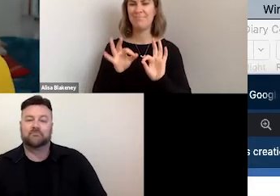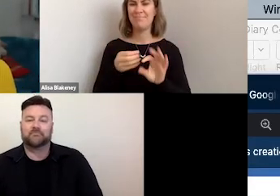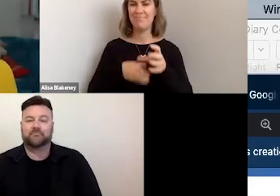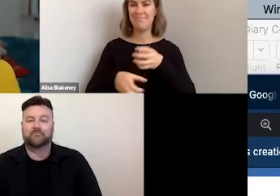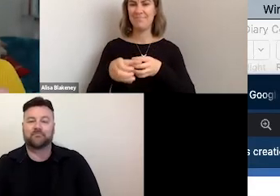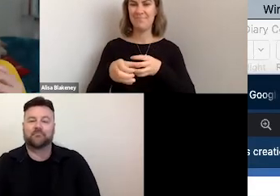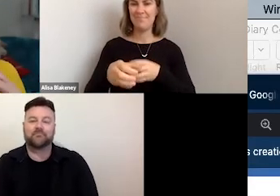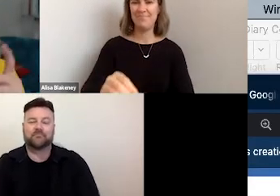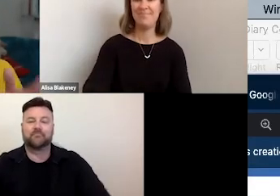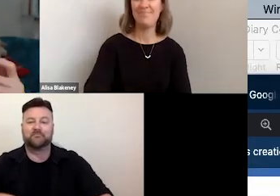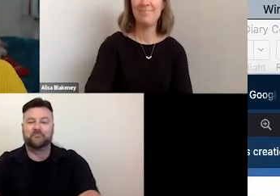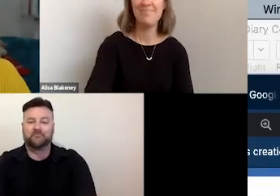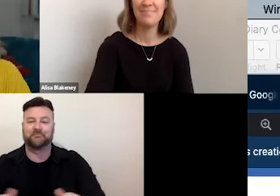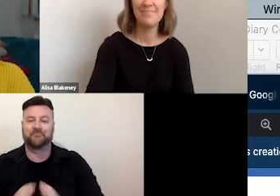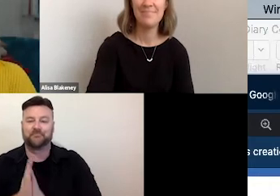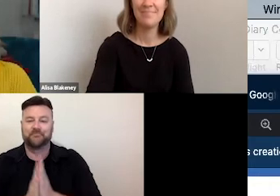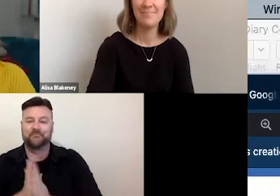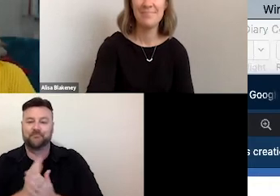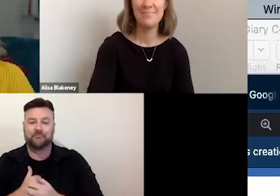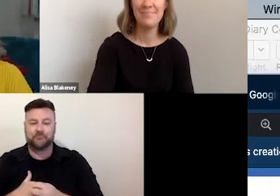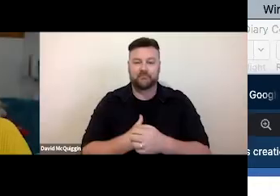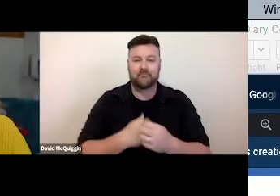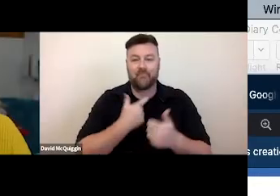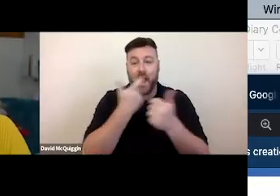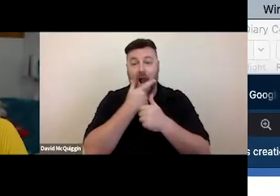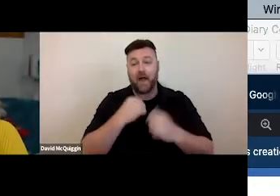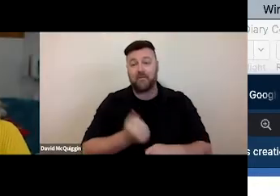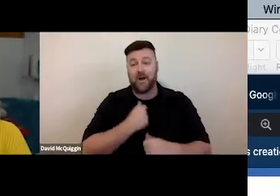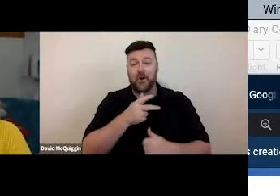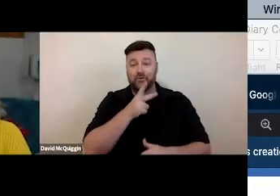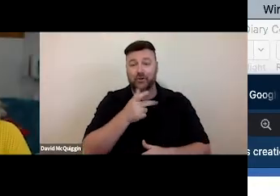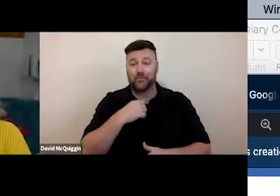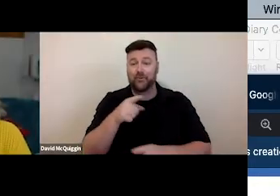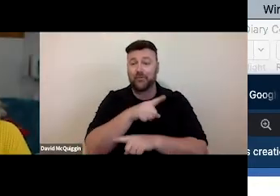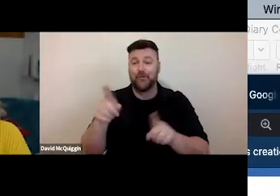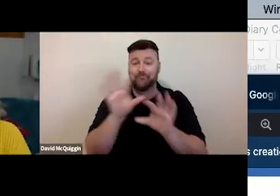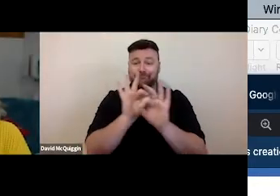I laugh at my own jokes because nobody else does - what can I say? I definitely